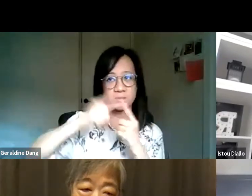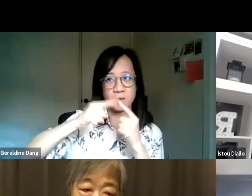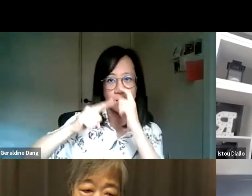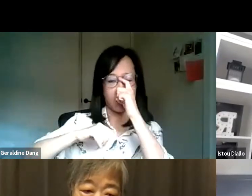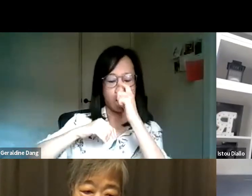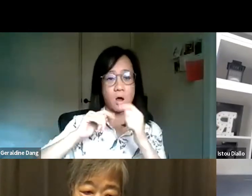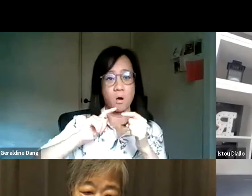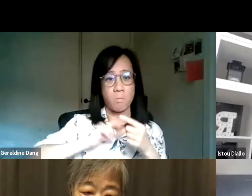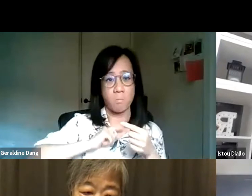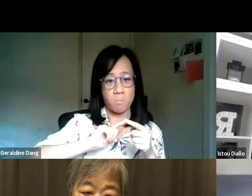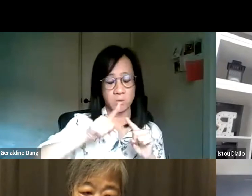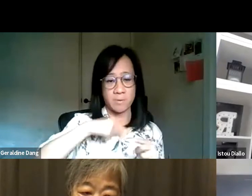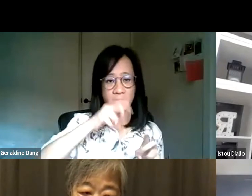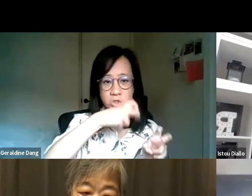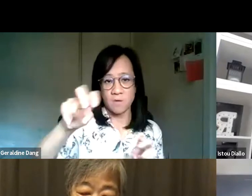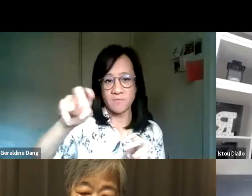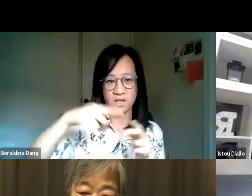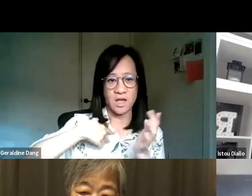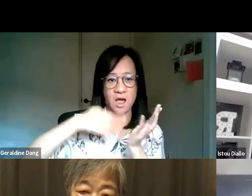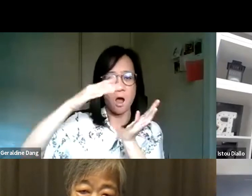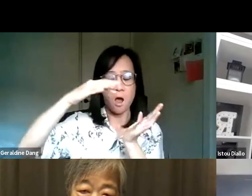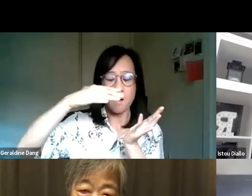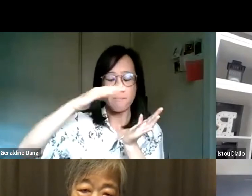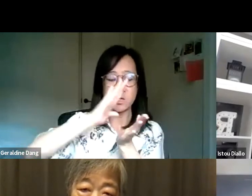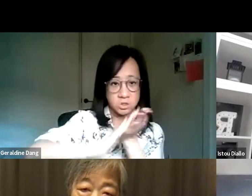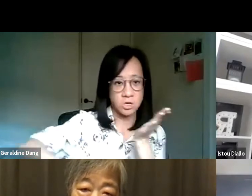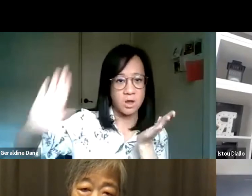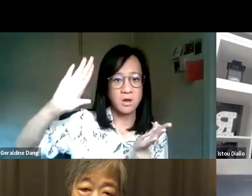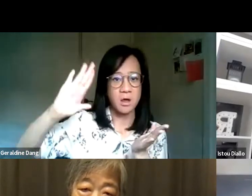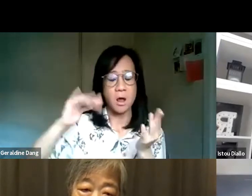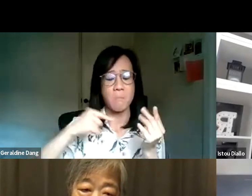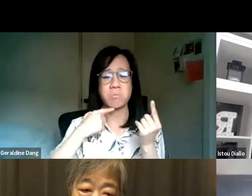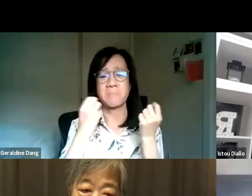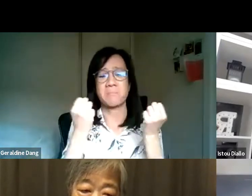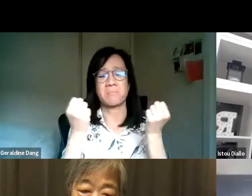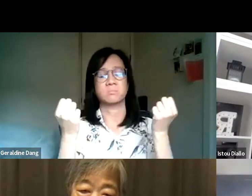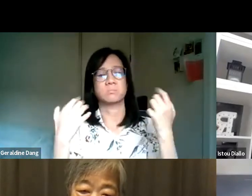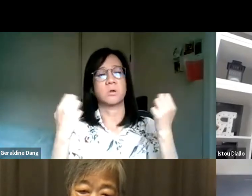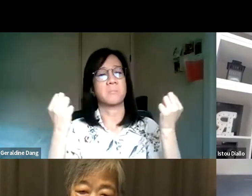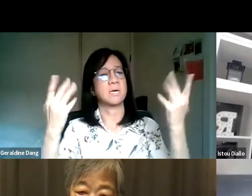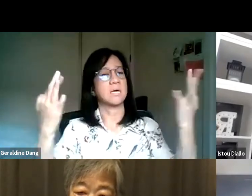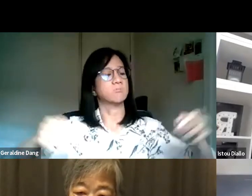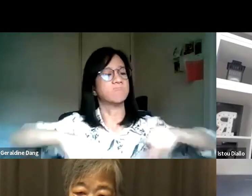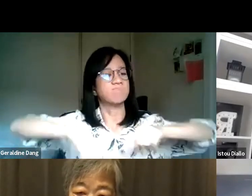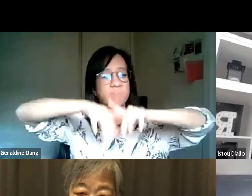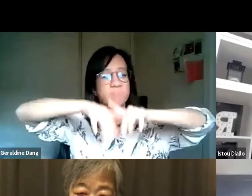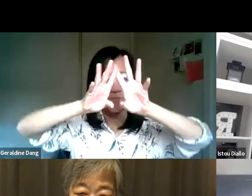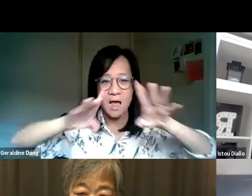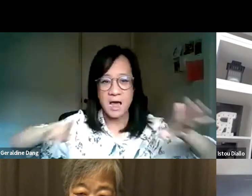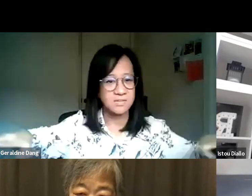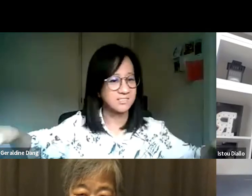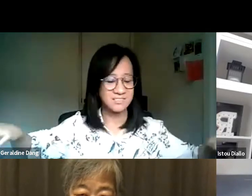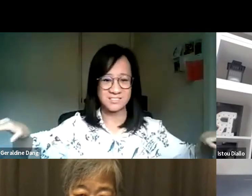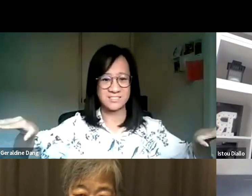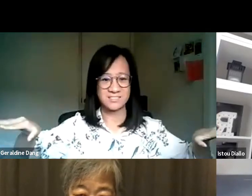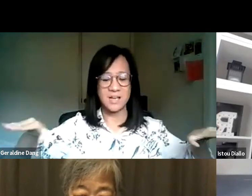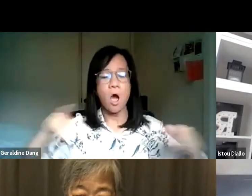So finally, when I was studying abroad in college no, actually when I was studying in